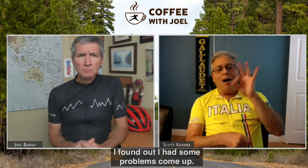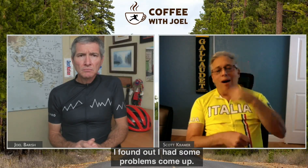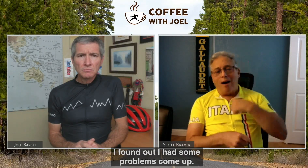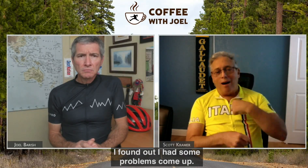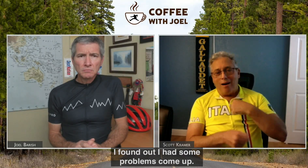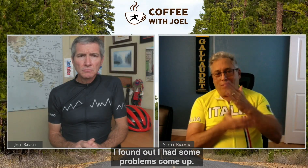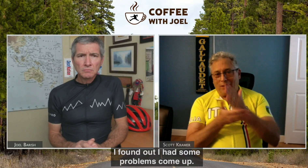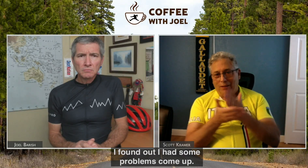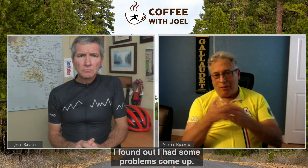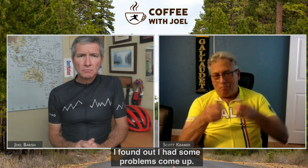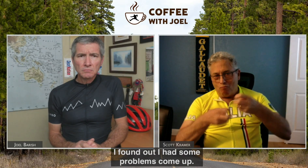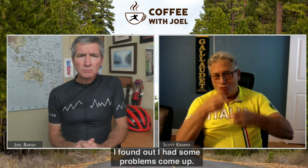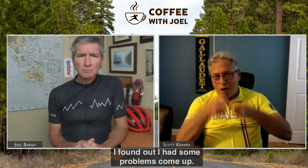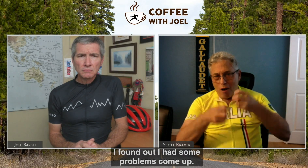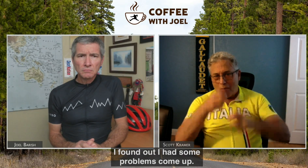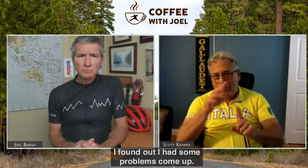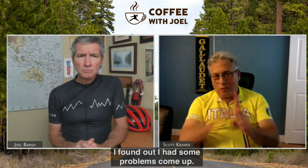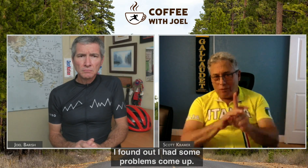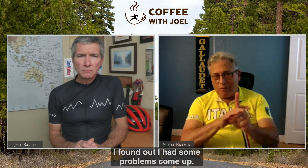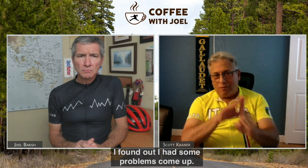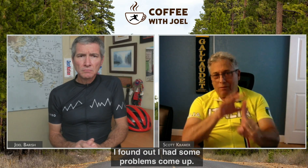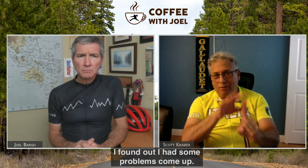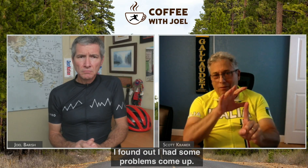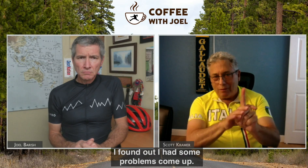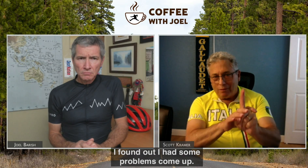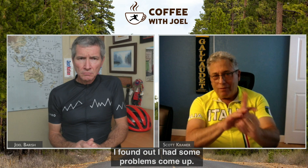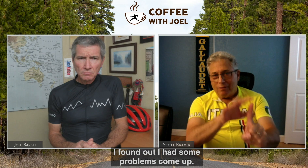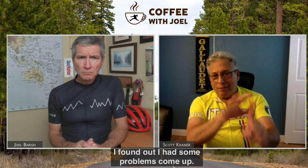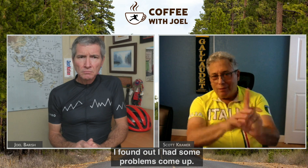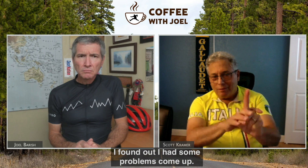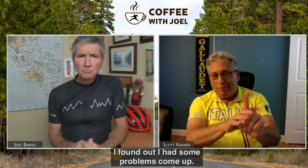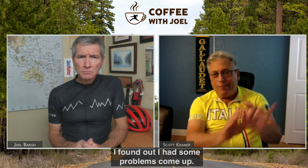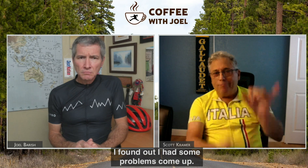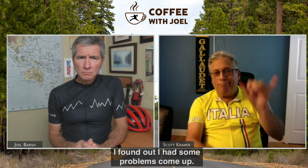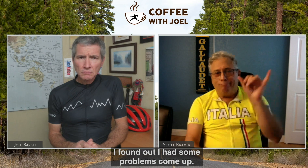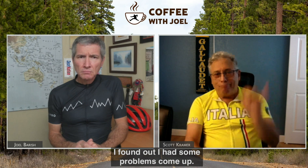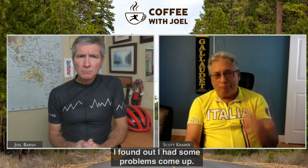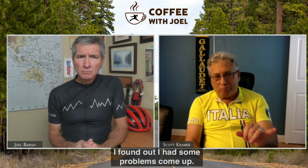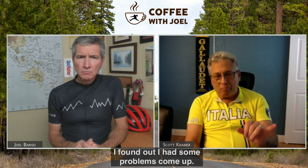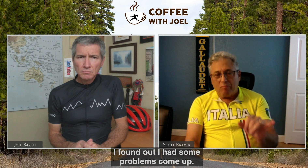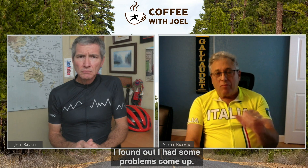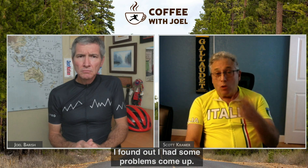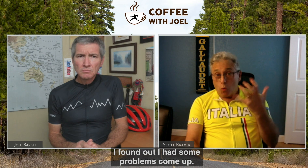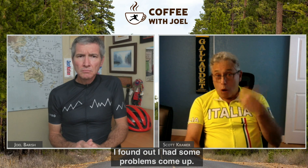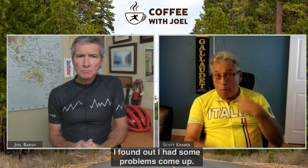I found out I had some problems come up.